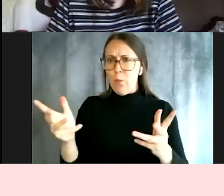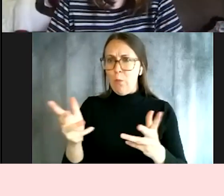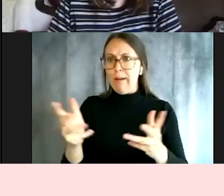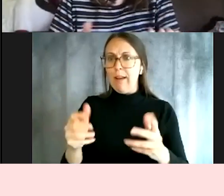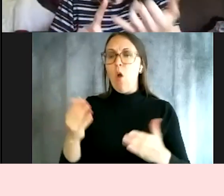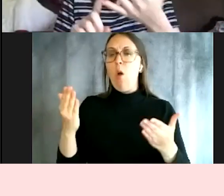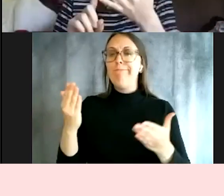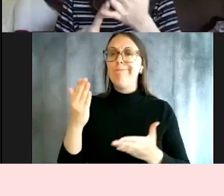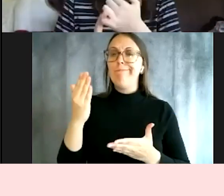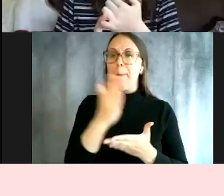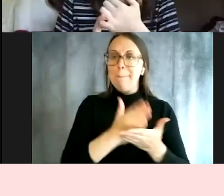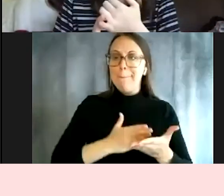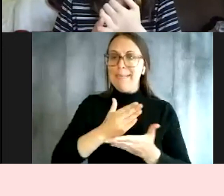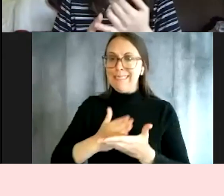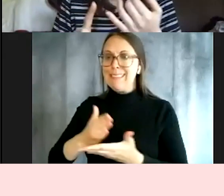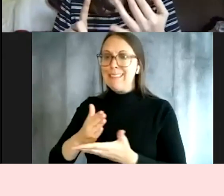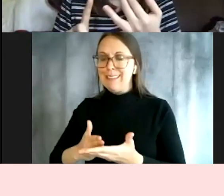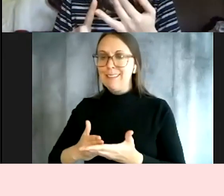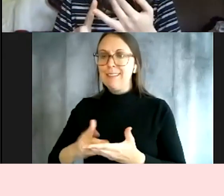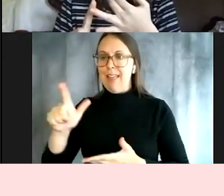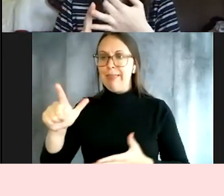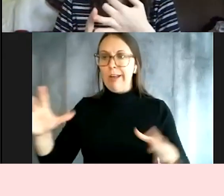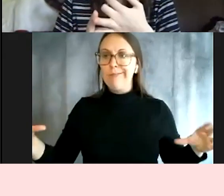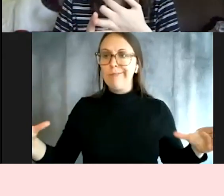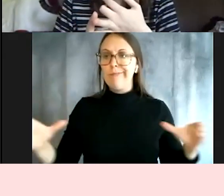so it has all the colors that could be used, all of the button options,